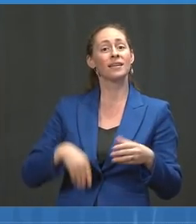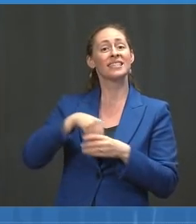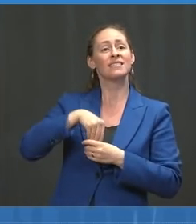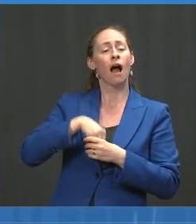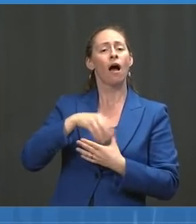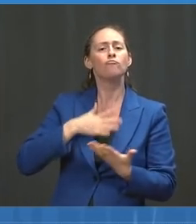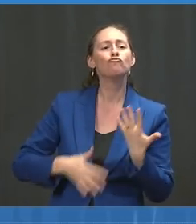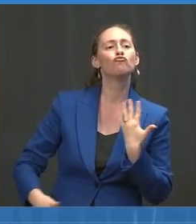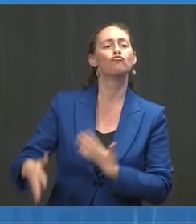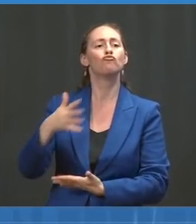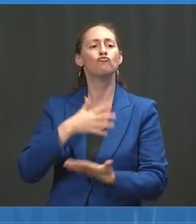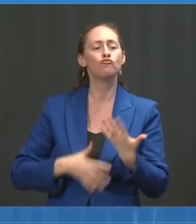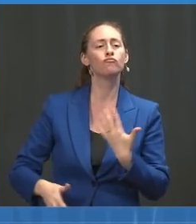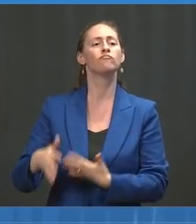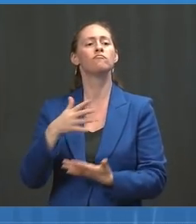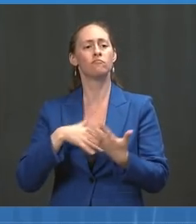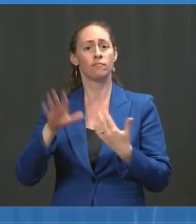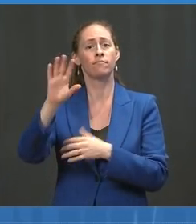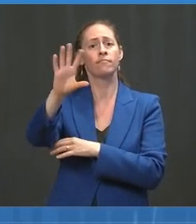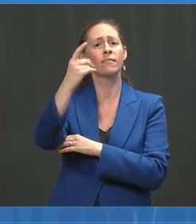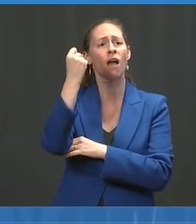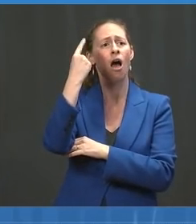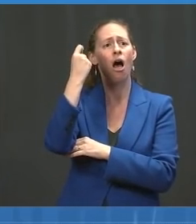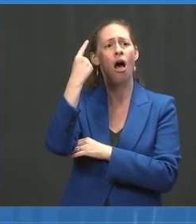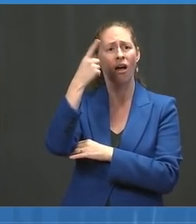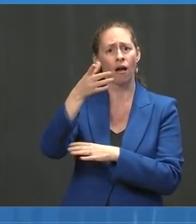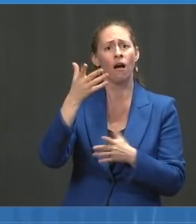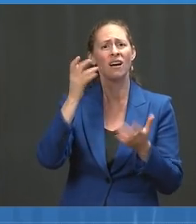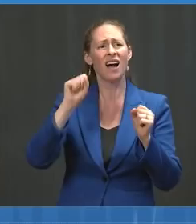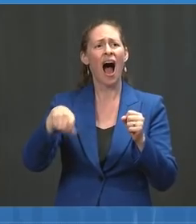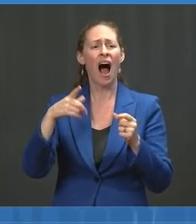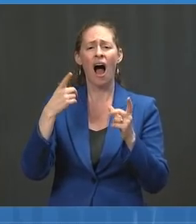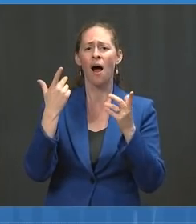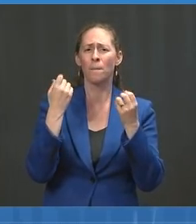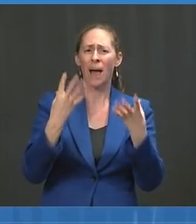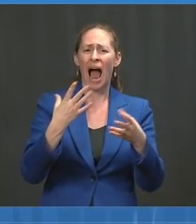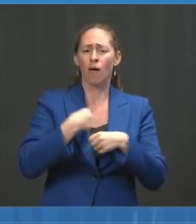Next slide. If you look at the virion on the upper-left part of the slide